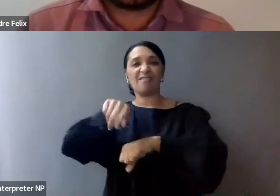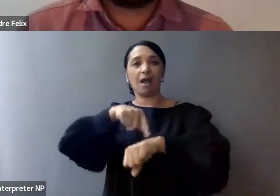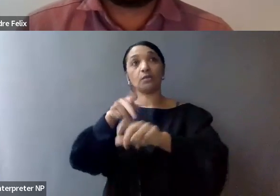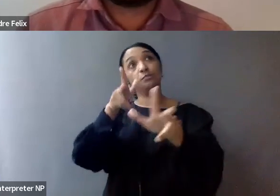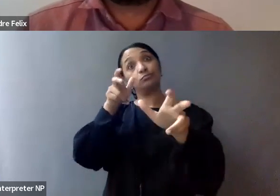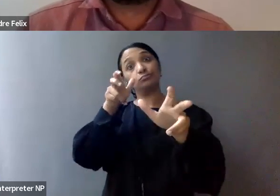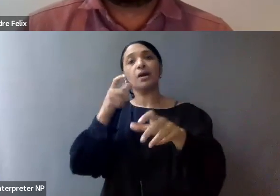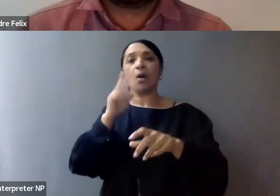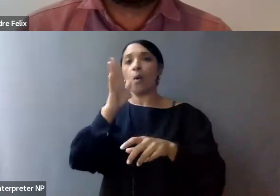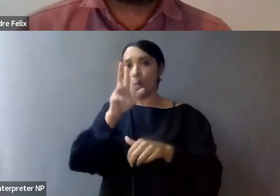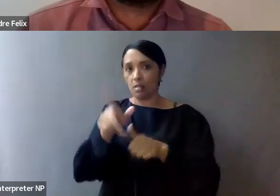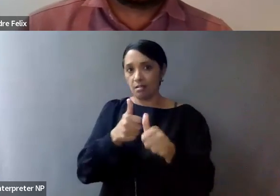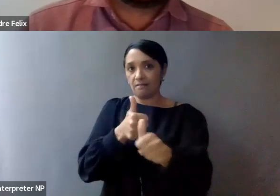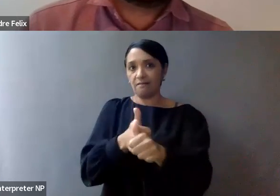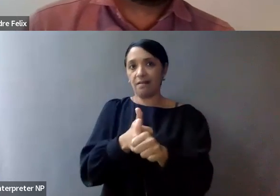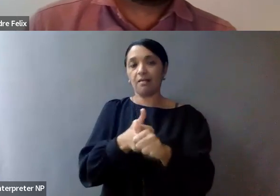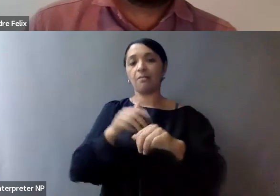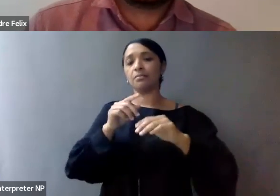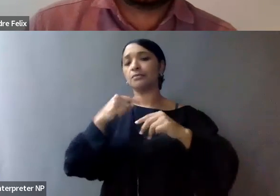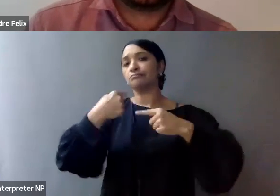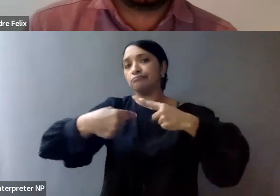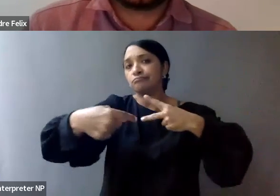We'll follow up with the documents.